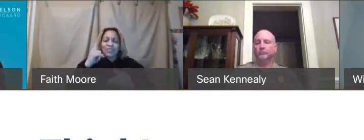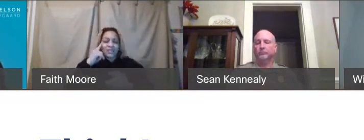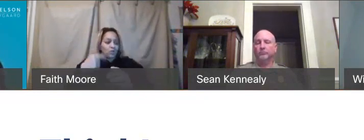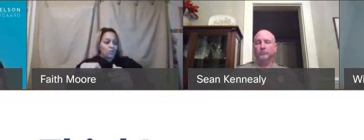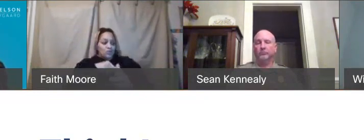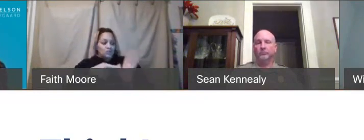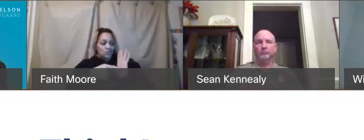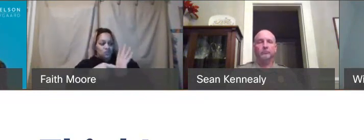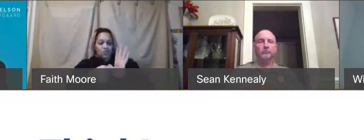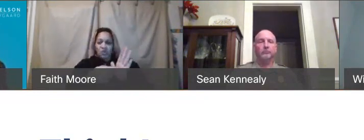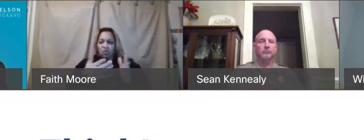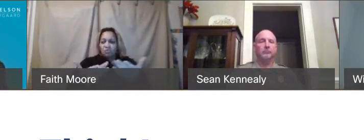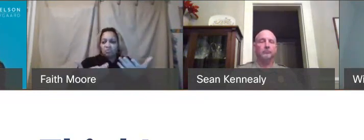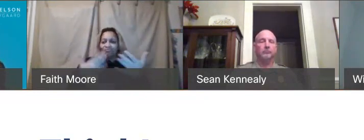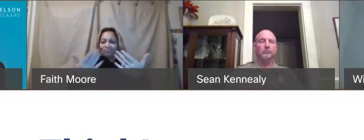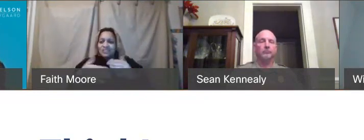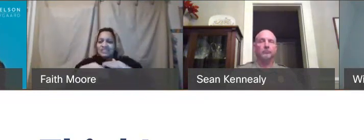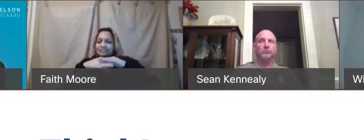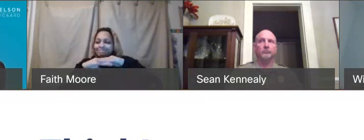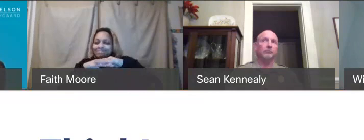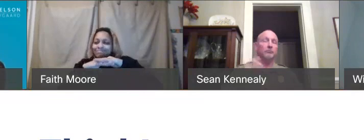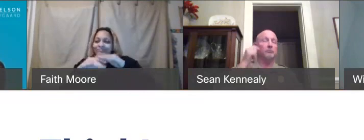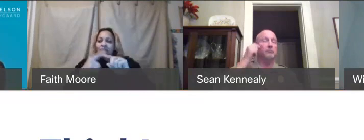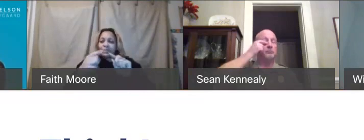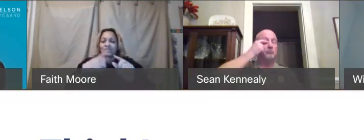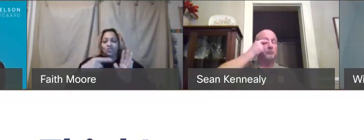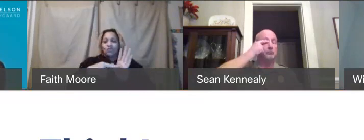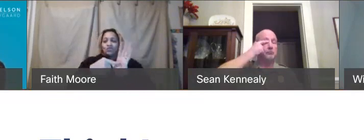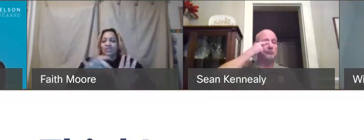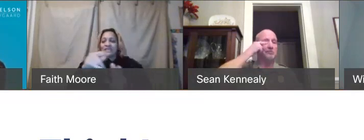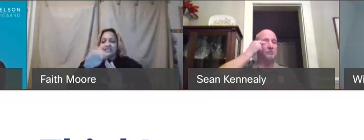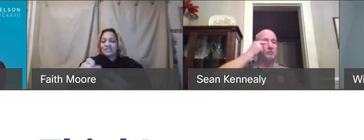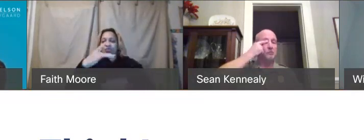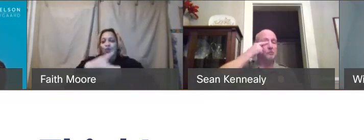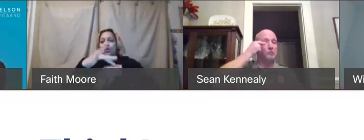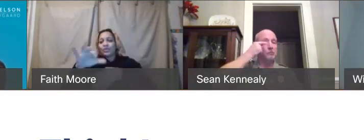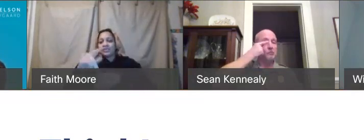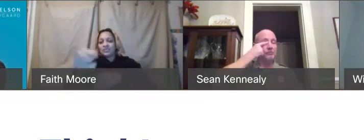Is that just to, you know, at this stage we're fairly early just to indicate that it is closed.